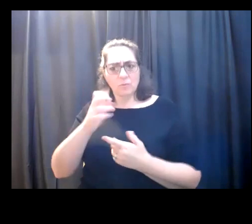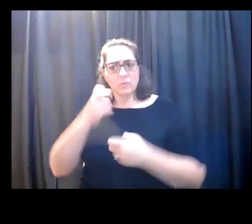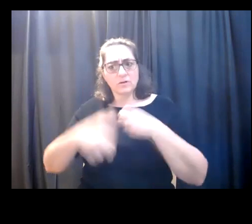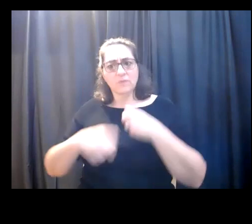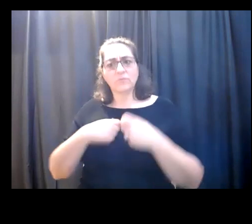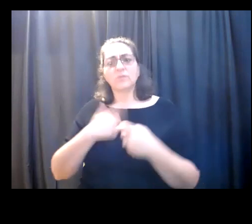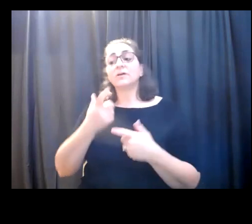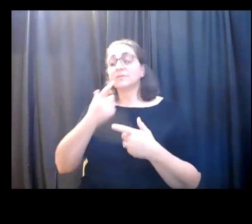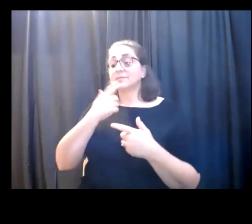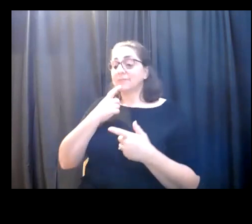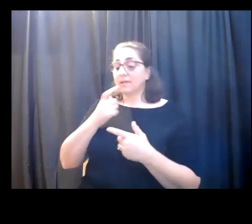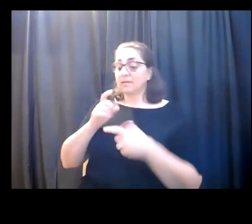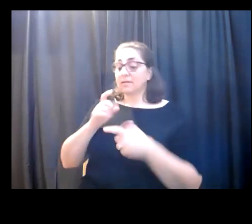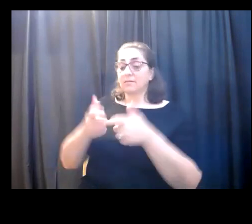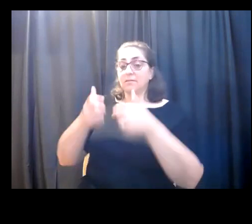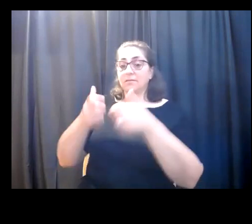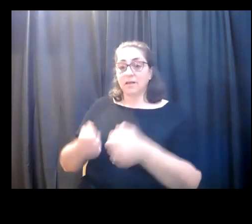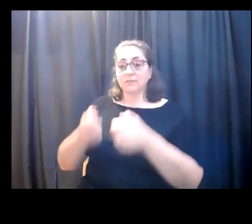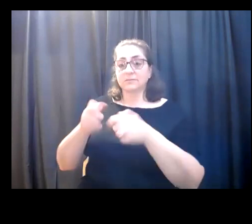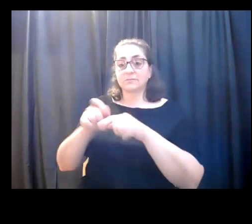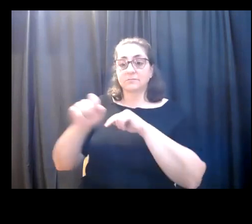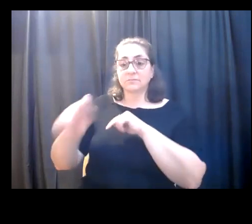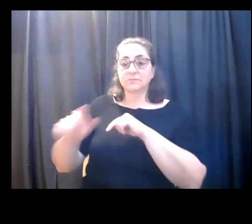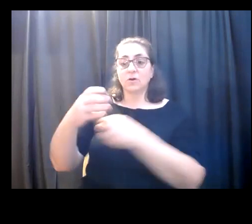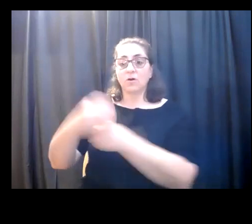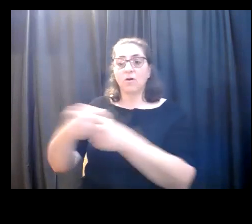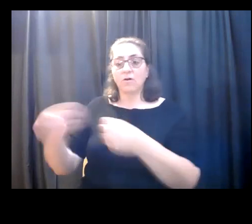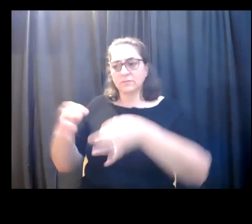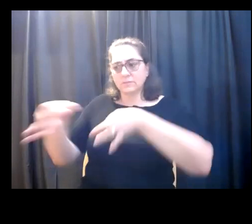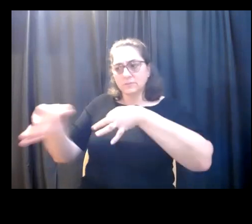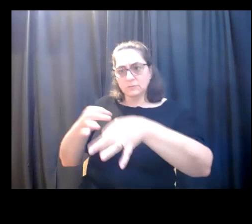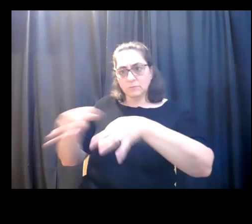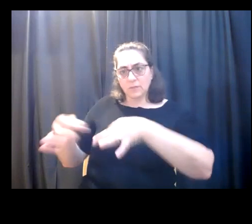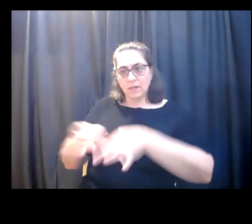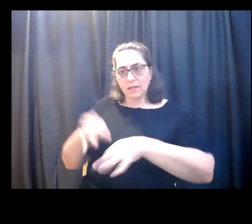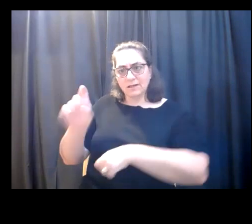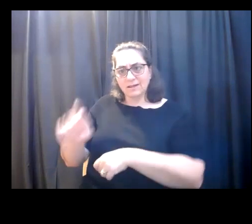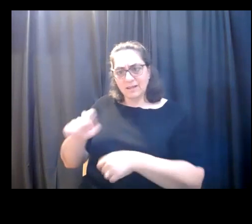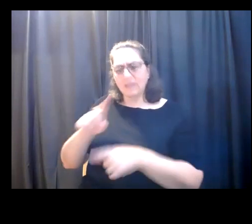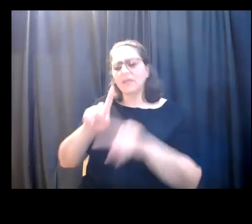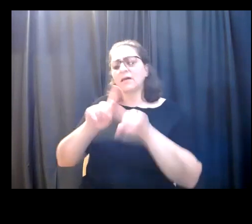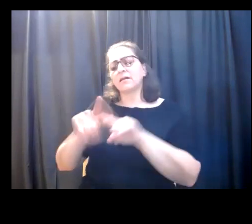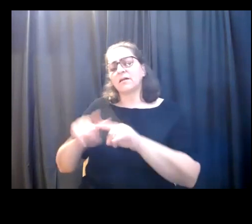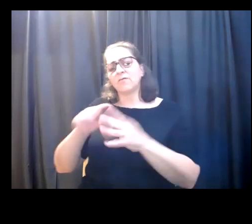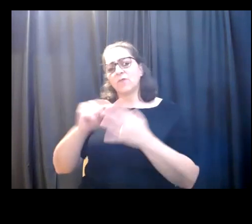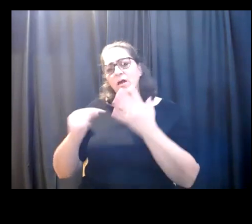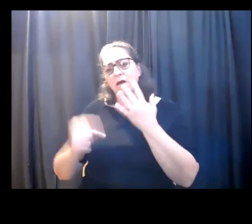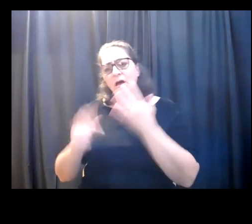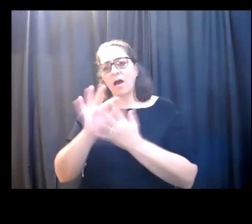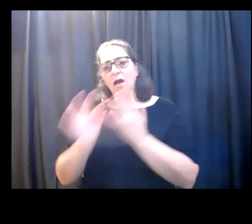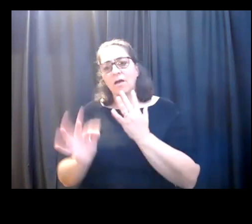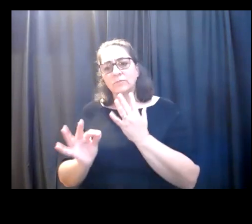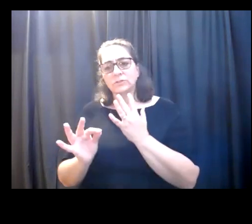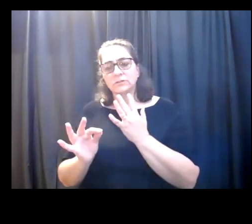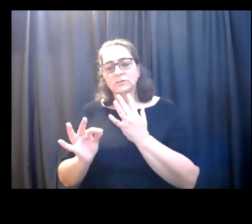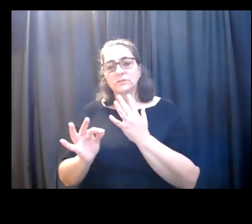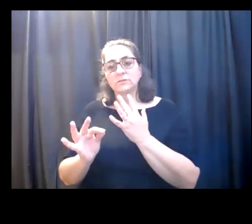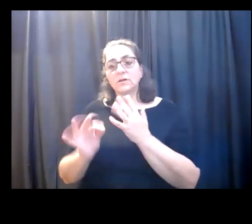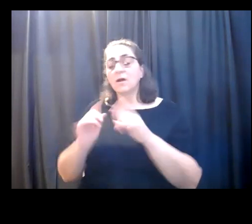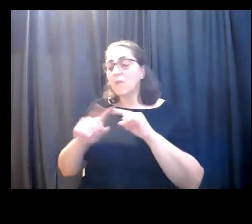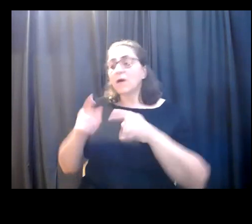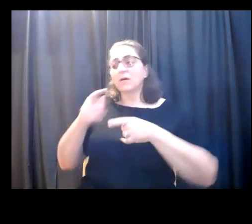so a previsit, and try to communicate with your team about what your needs are.